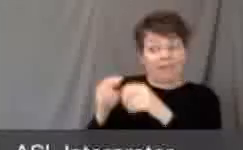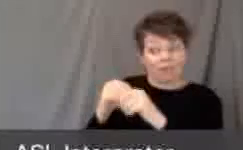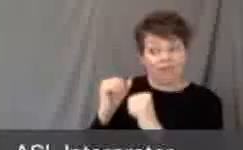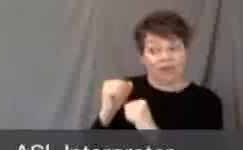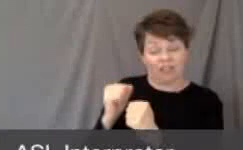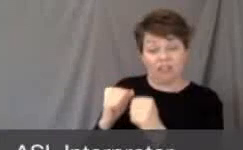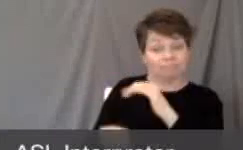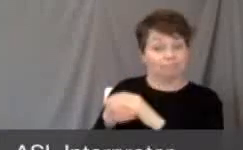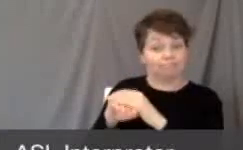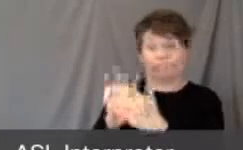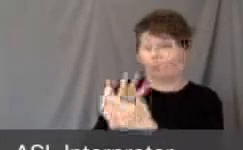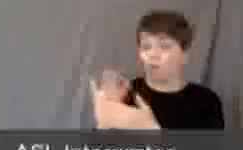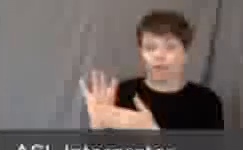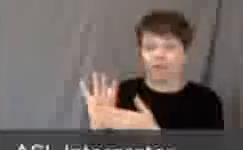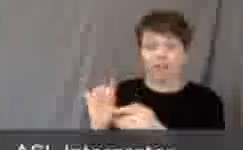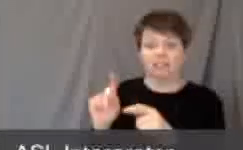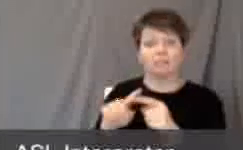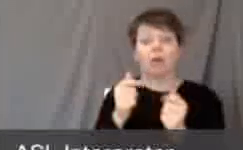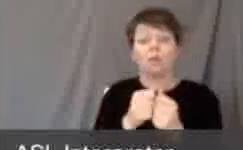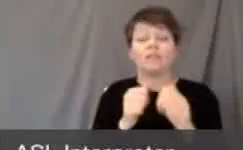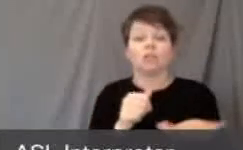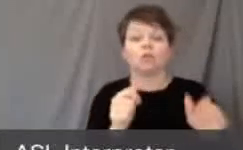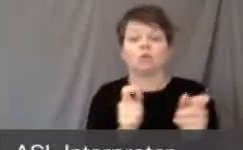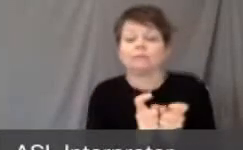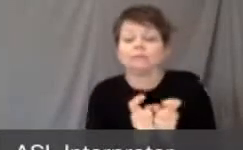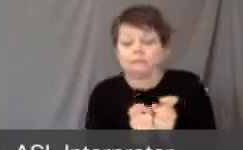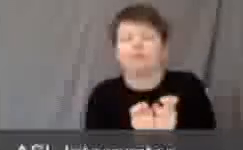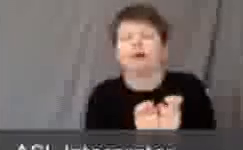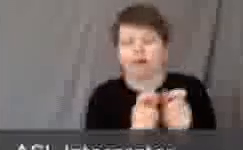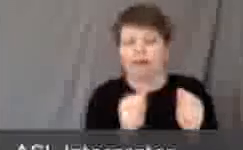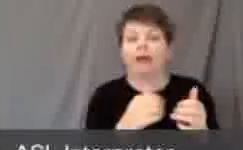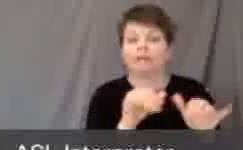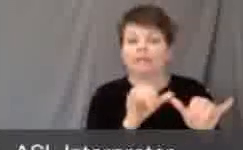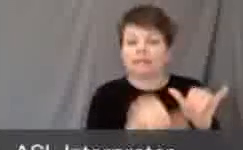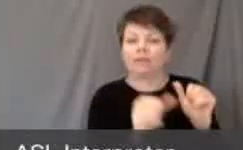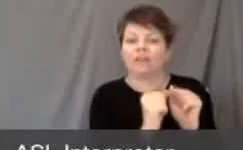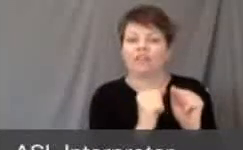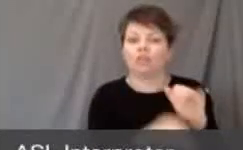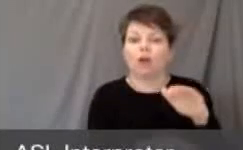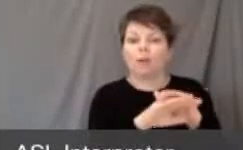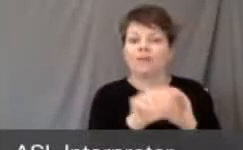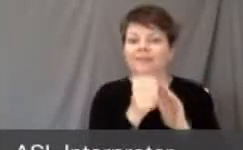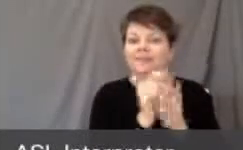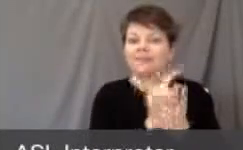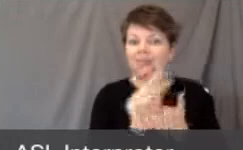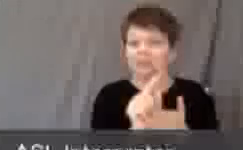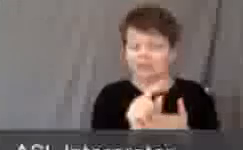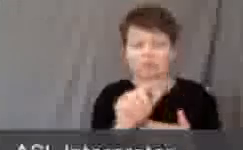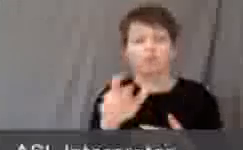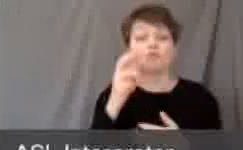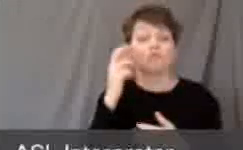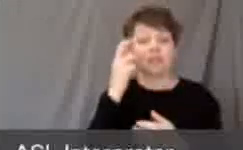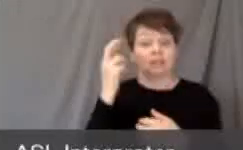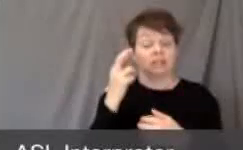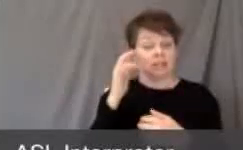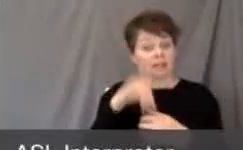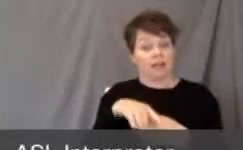be in refrigerators for up to 10 weeks. And it also, and the reason why this came about, is because the early storage